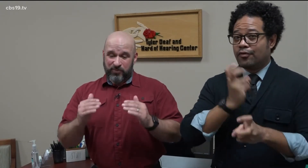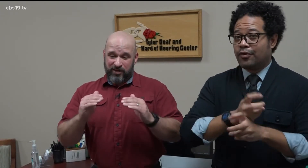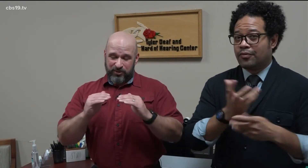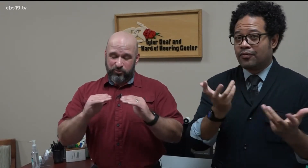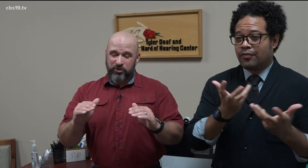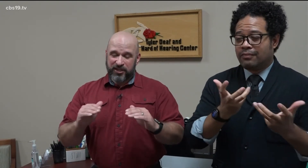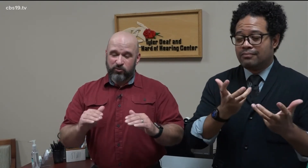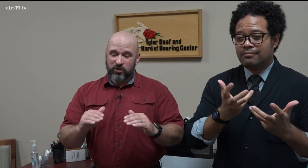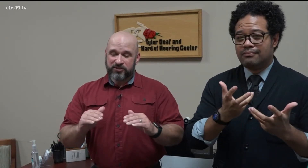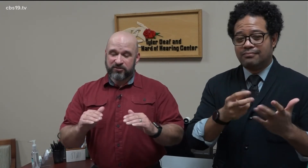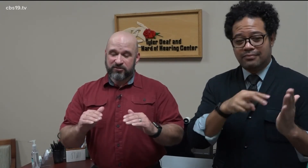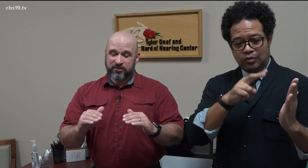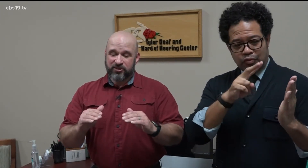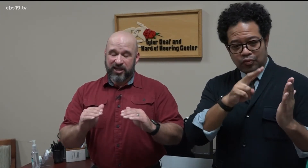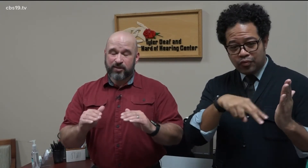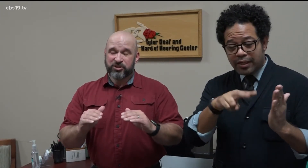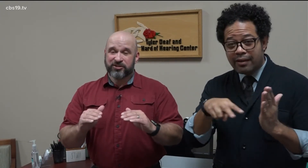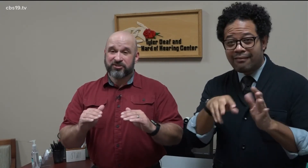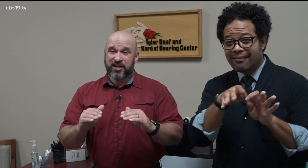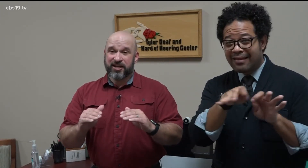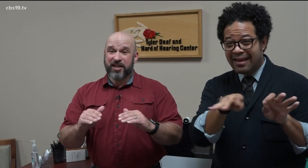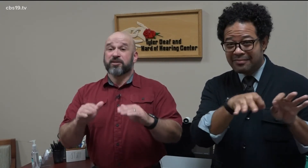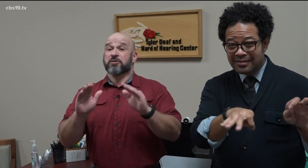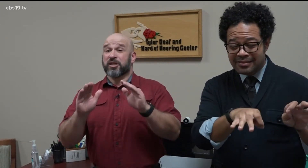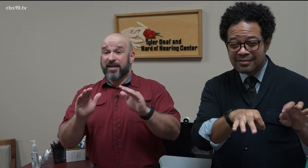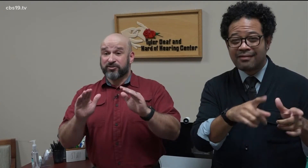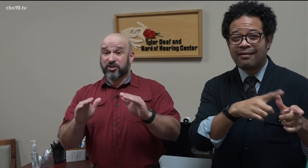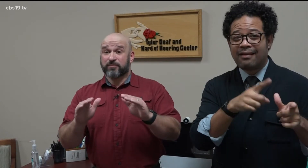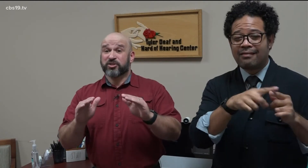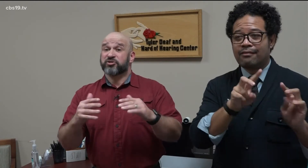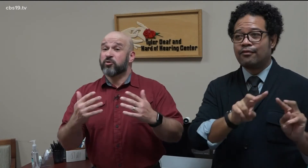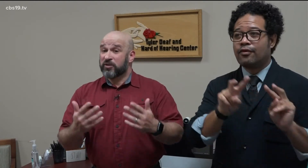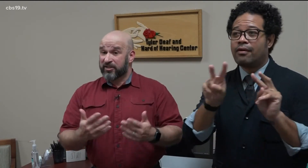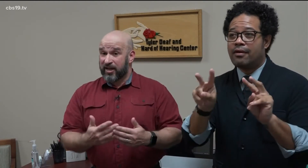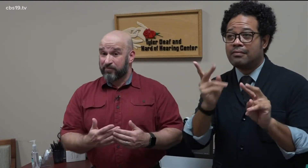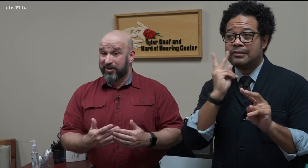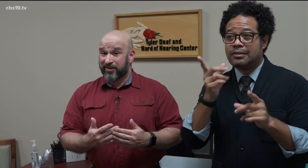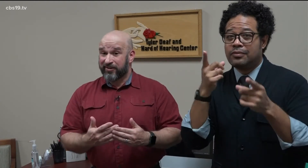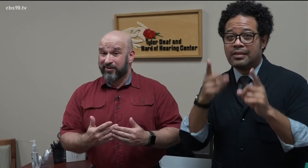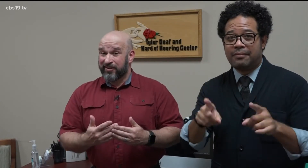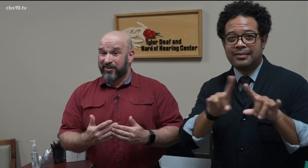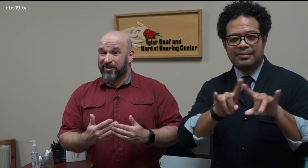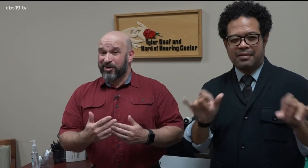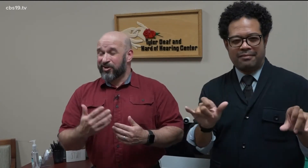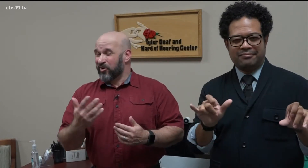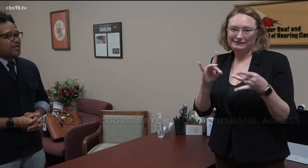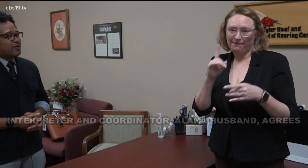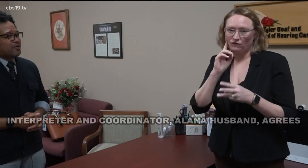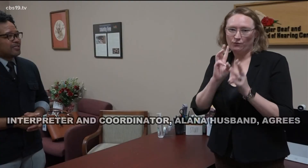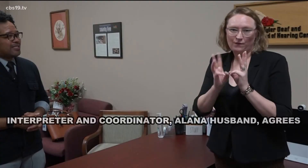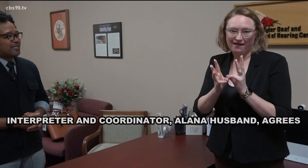read what's the caption is saying and glance up to see what's happening. Interpreter and coordinator